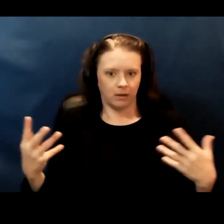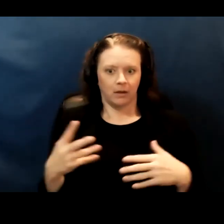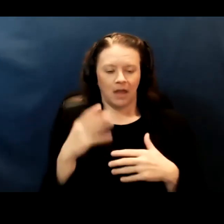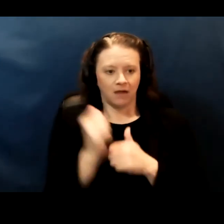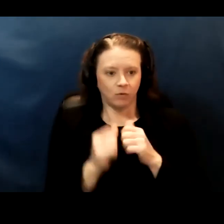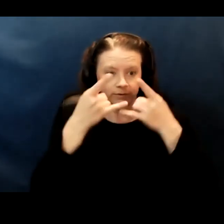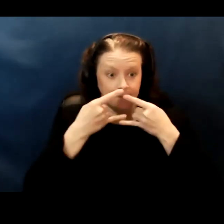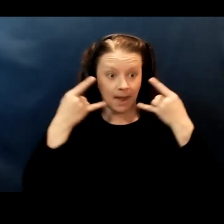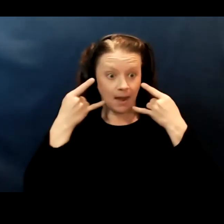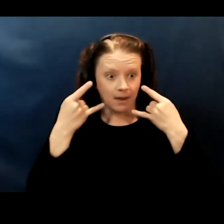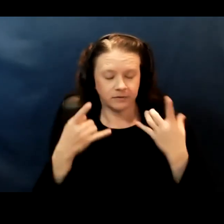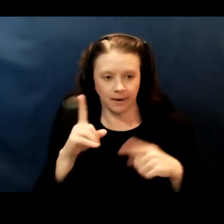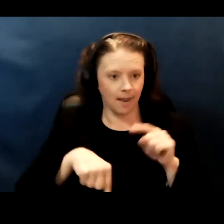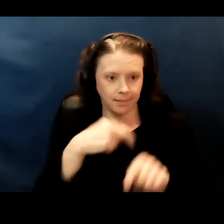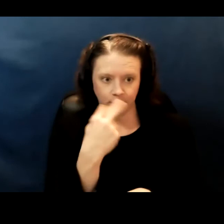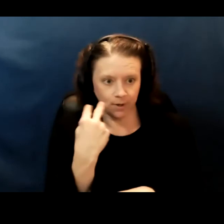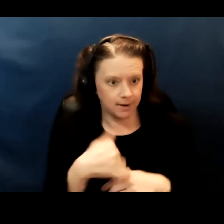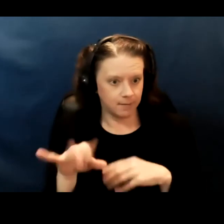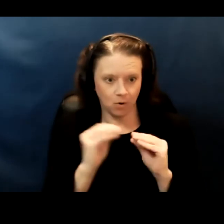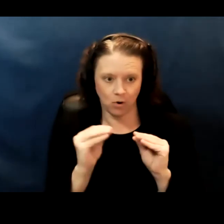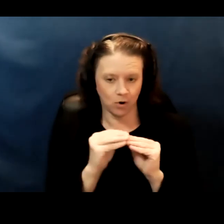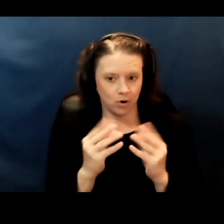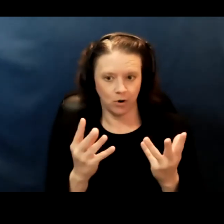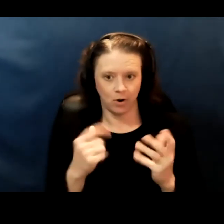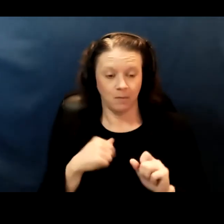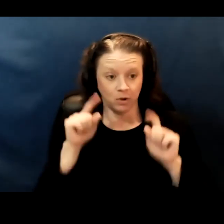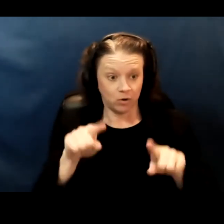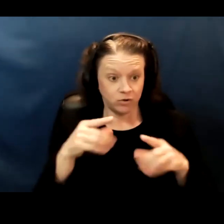a mask, I couldn't read lips anymore. I would go in the store, constantly